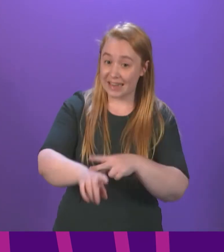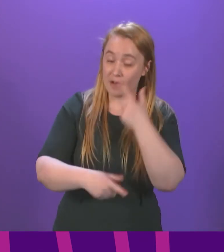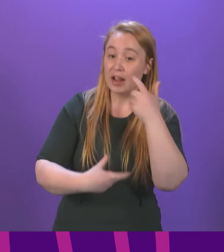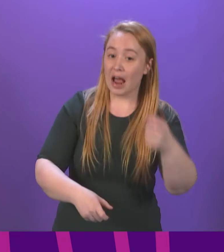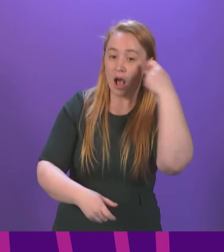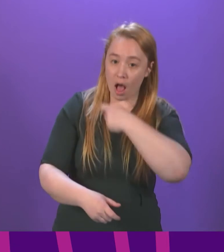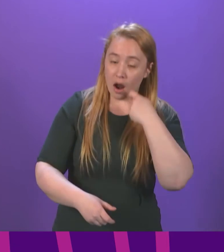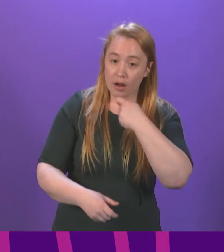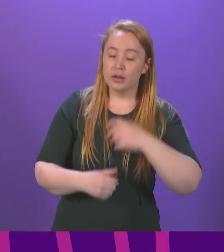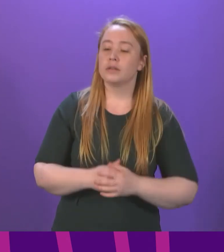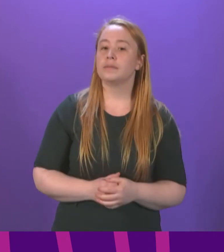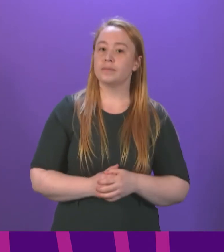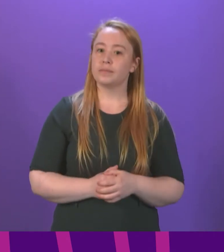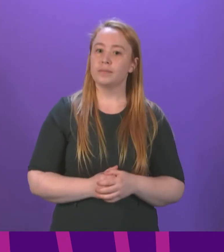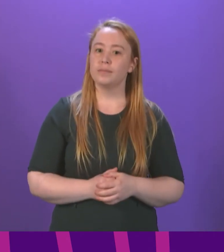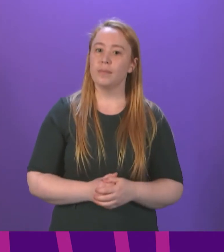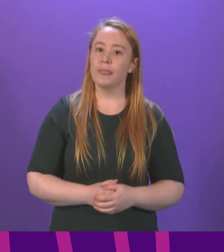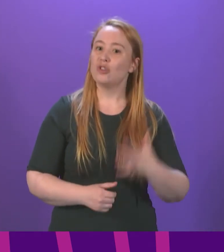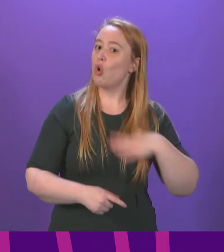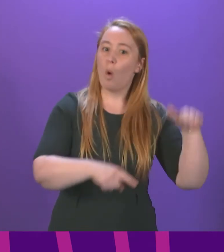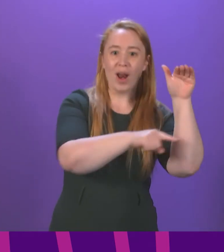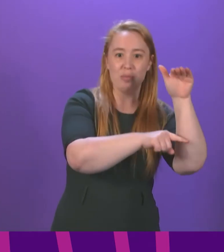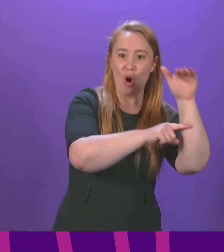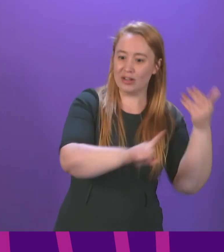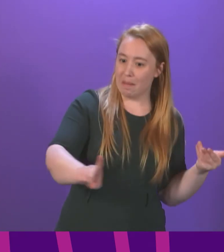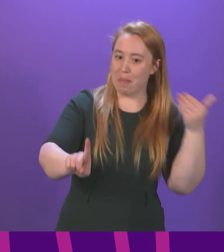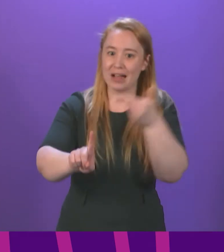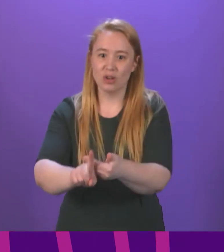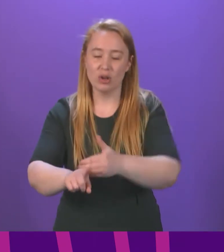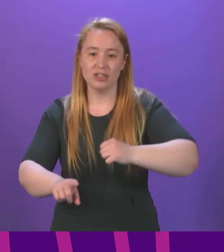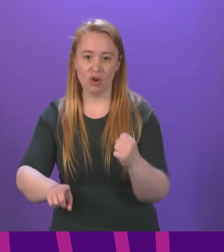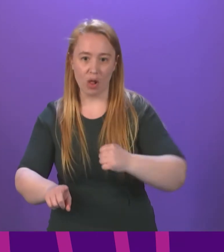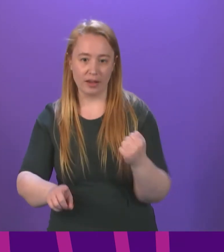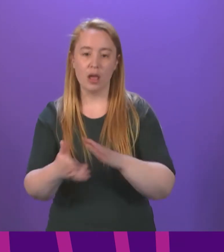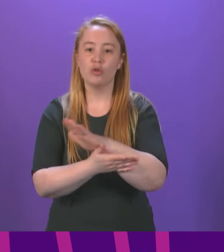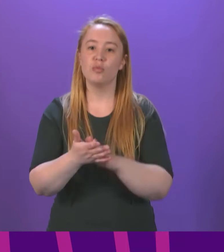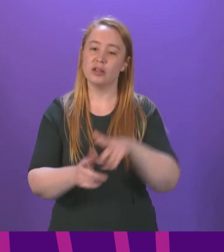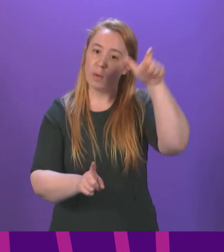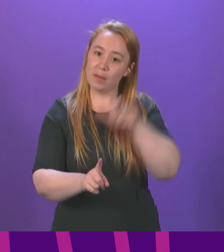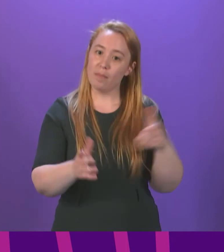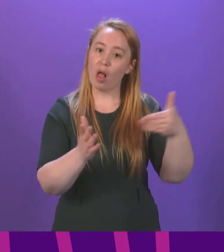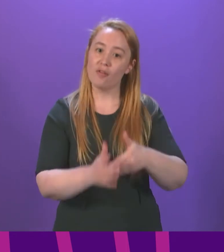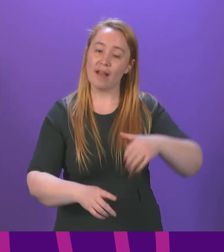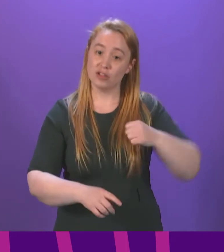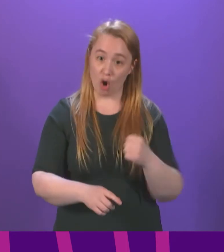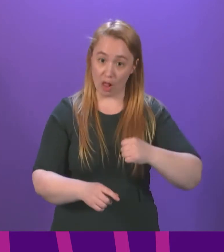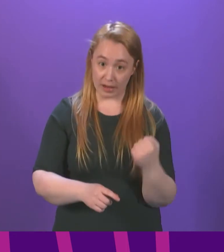To manage the risk of importation of the virus from abroad, from 15 February, quarantine testing was introduced for people arriving in Scotland from outside the common travel